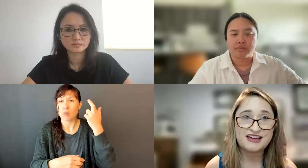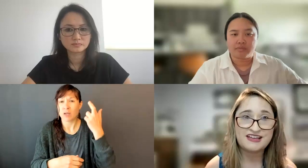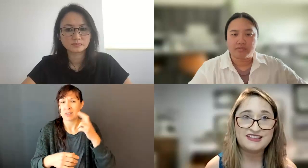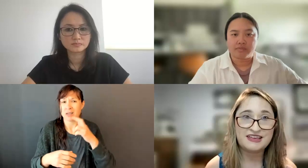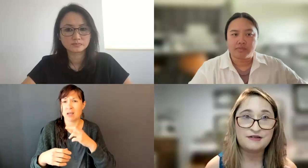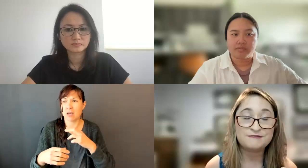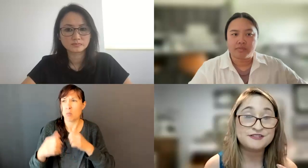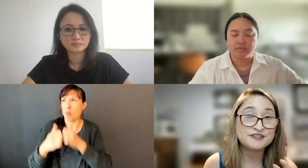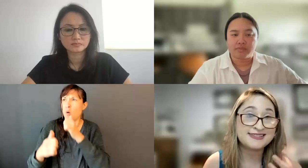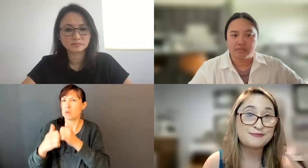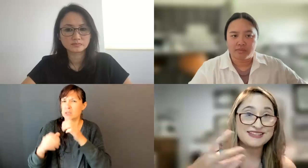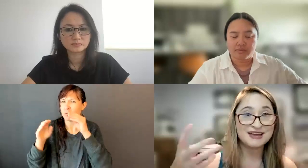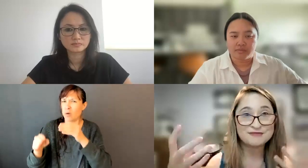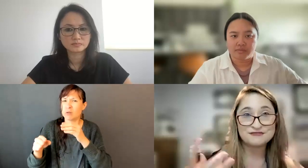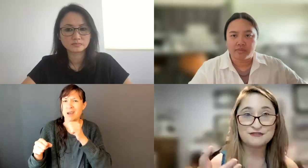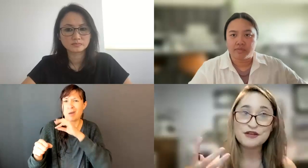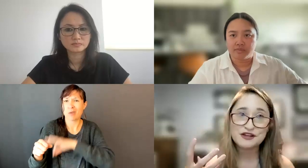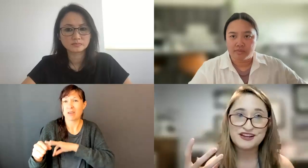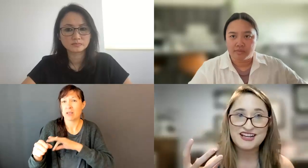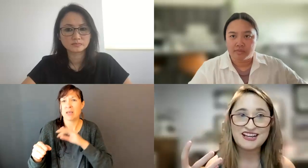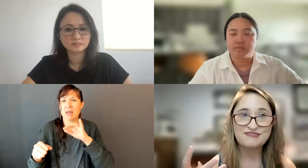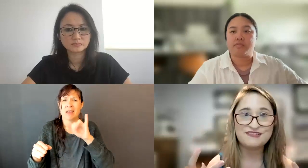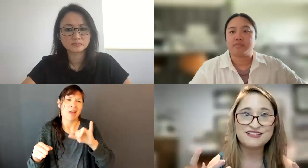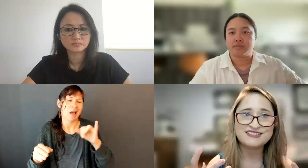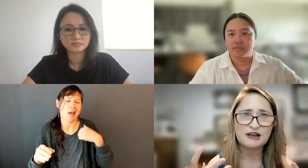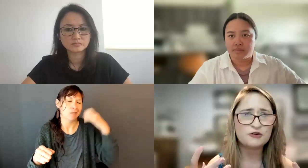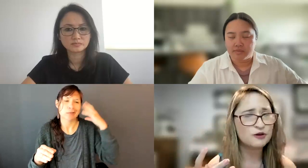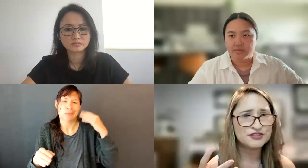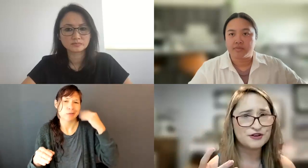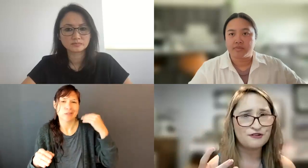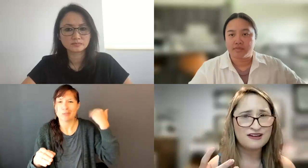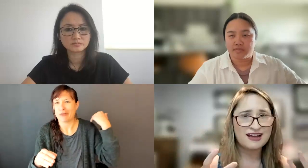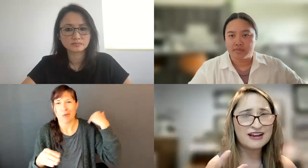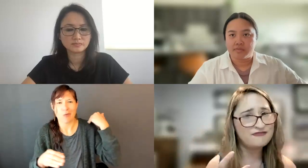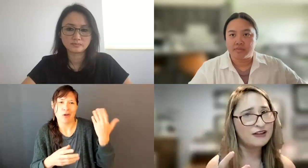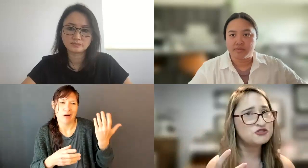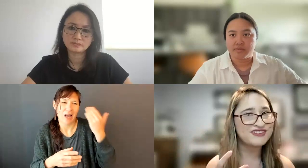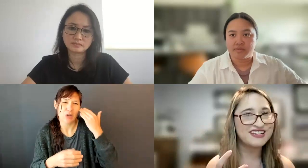it was just a space I was familiar in. It was also kind of value driven,